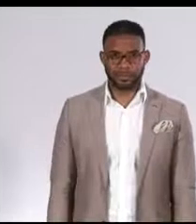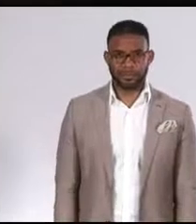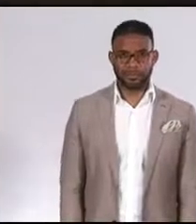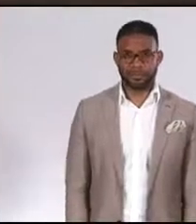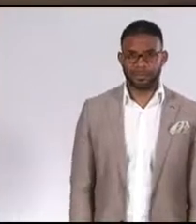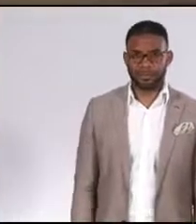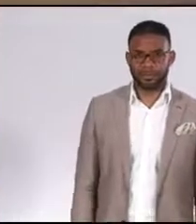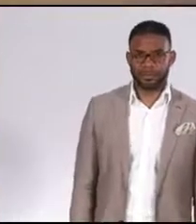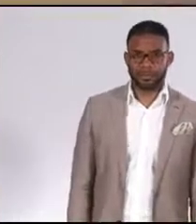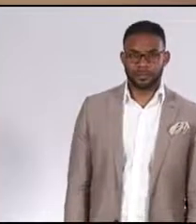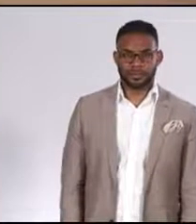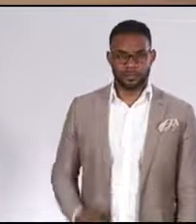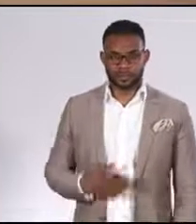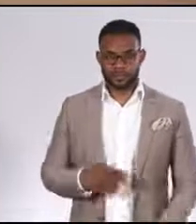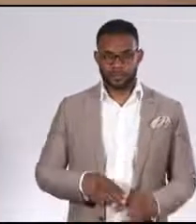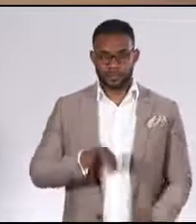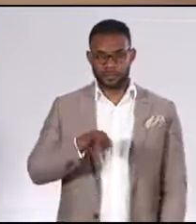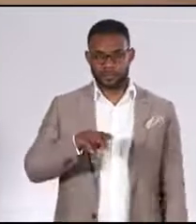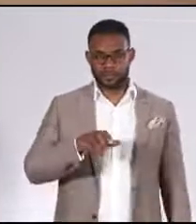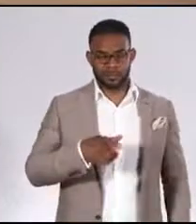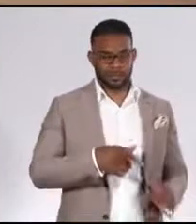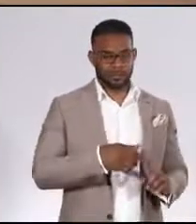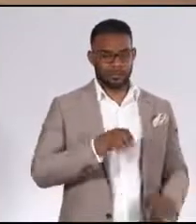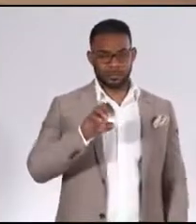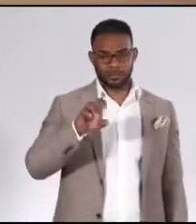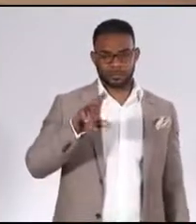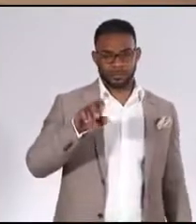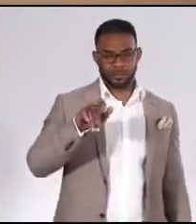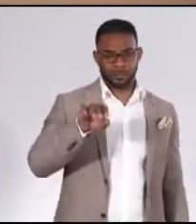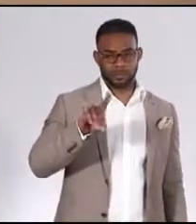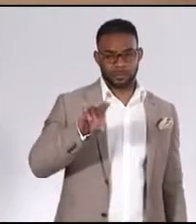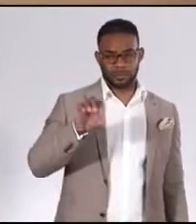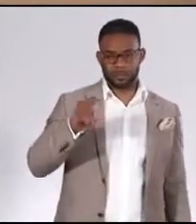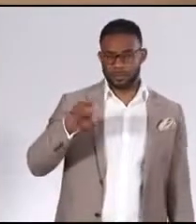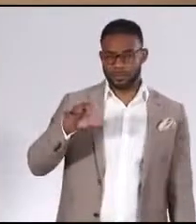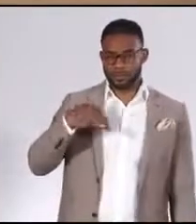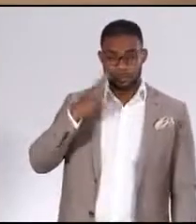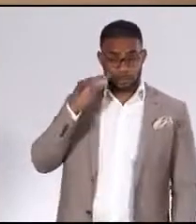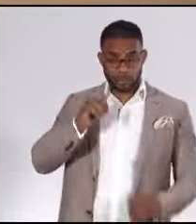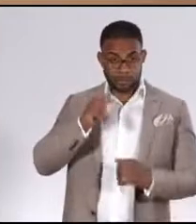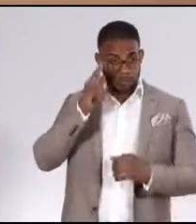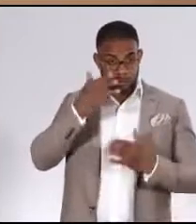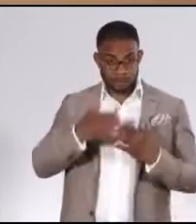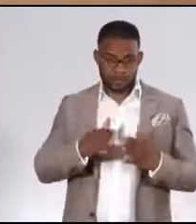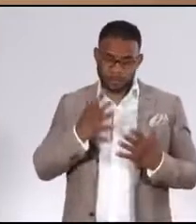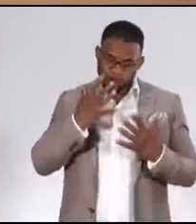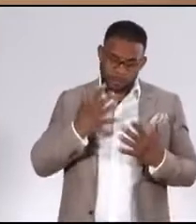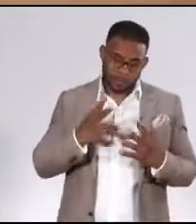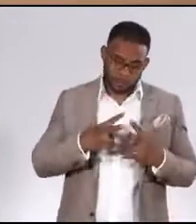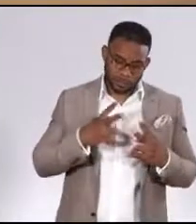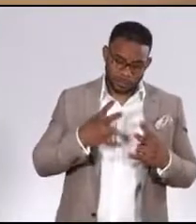My name is jack and i'm from cleveland, ohio. My experience with hearing loss was unfortunately very sudden and big mistake.